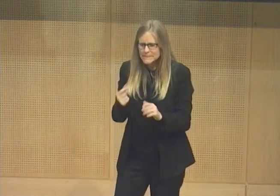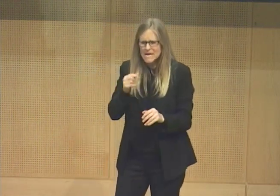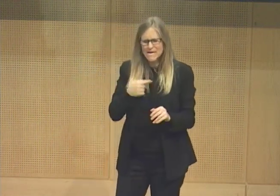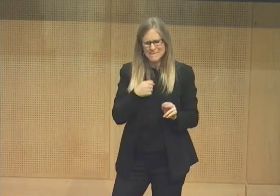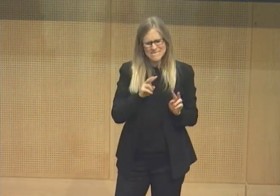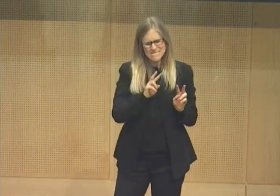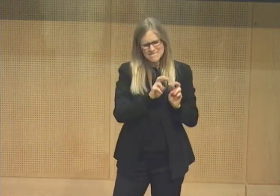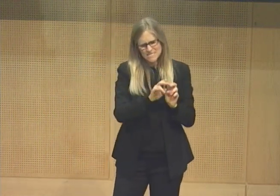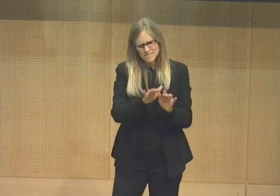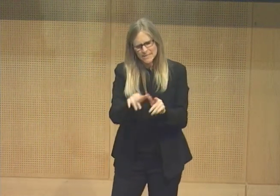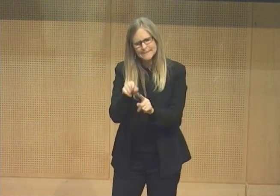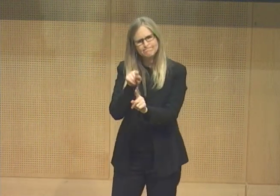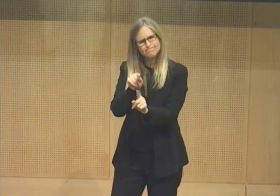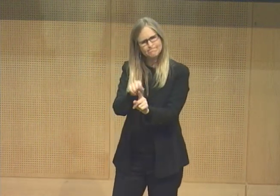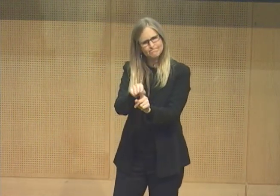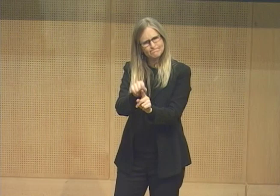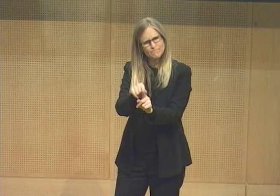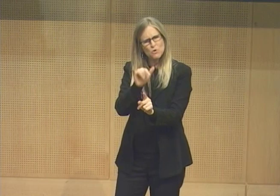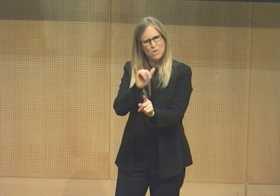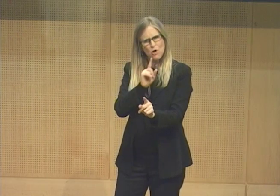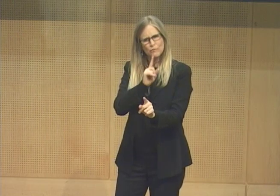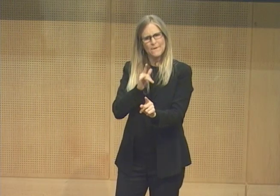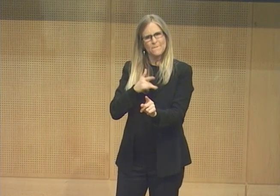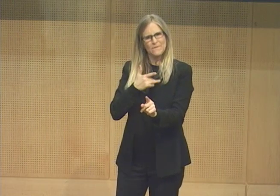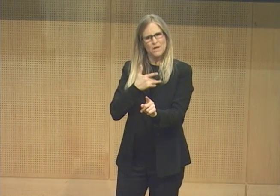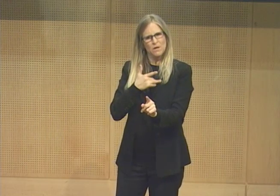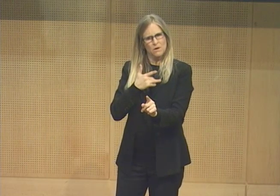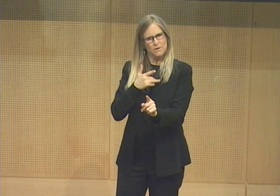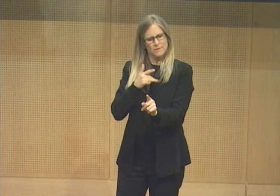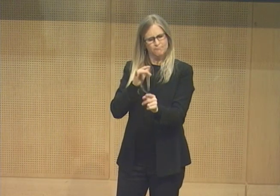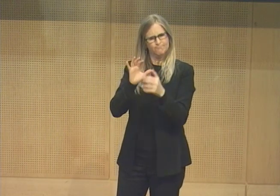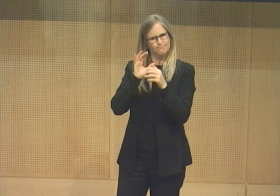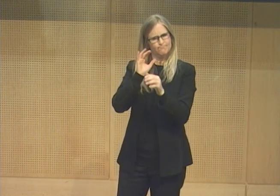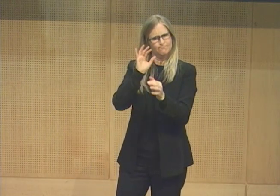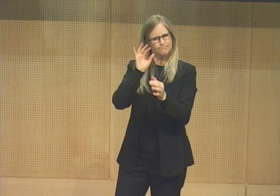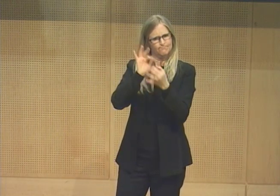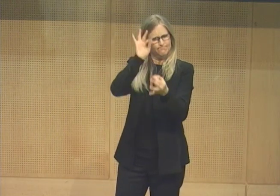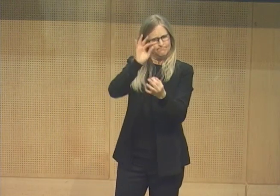So I had to find a framework that would suit the research that I wanted to do.